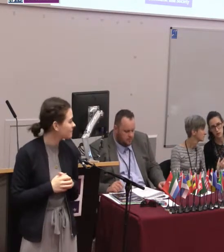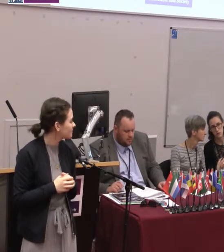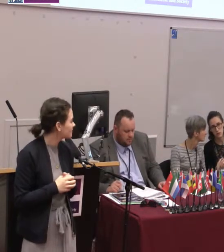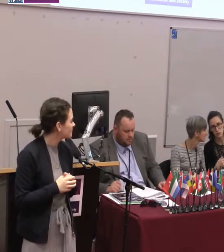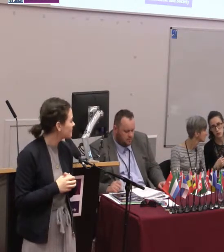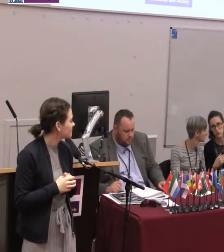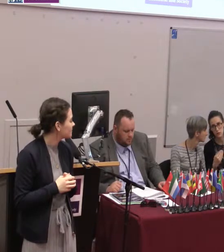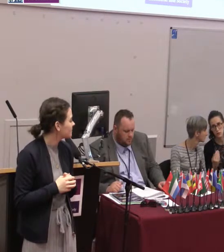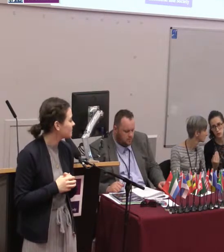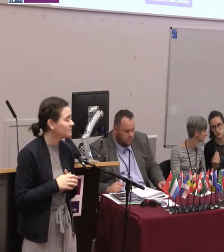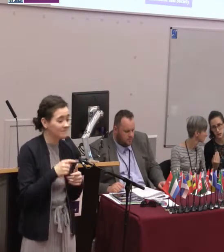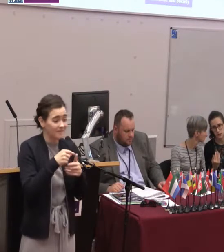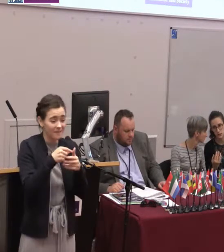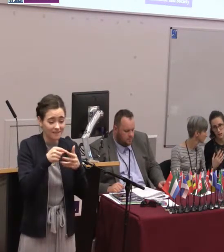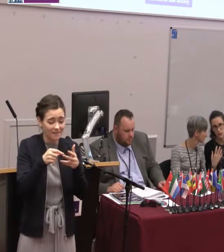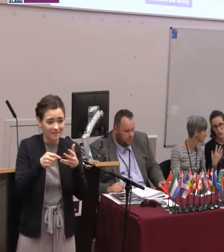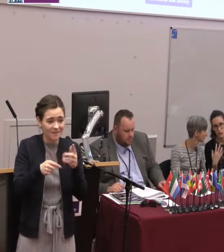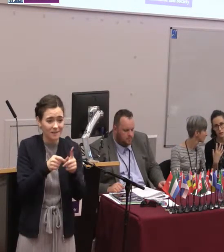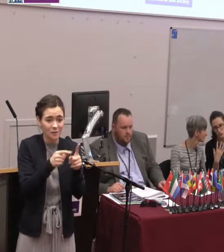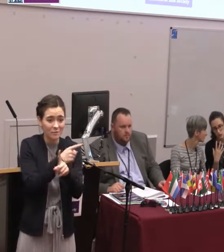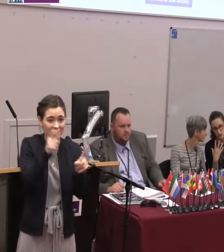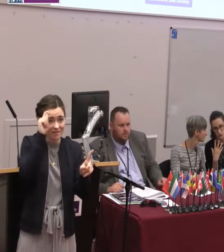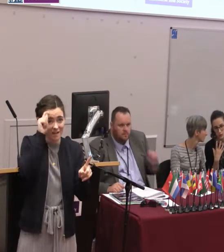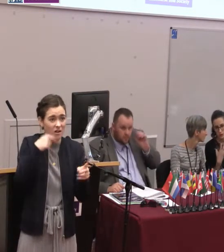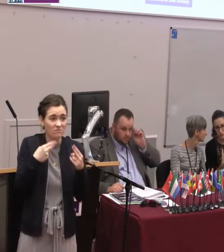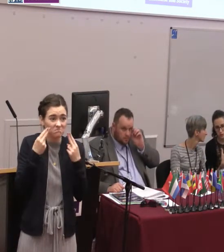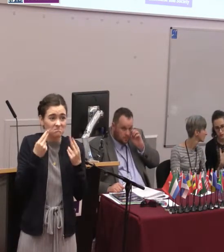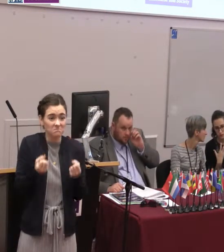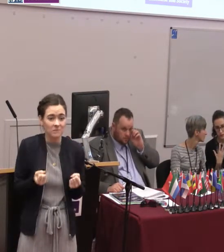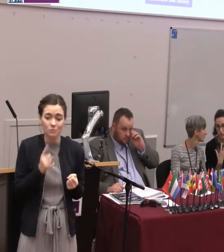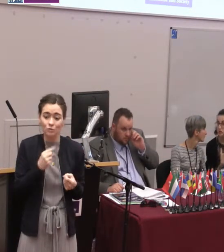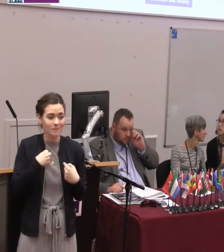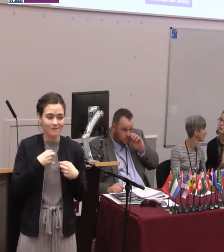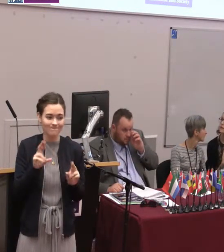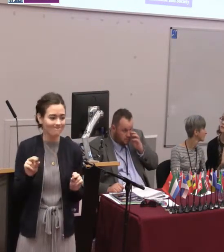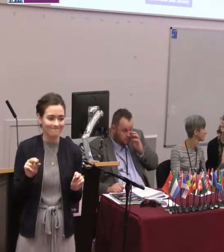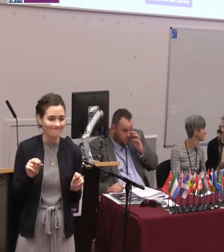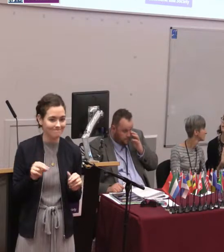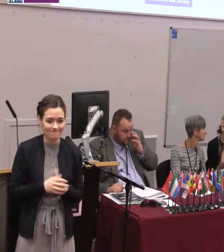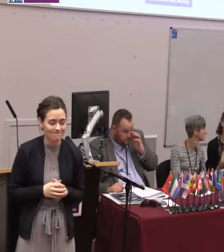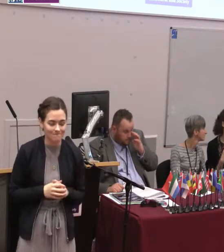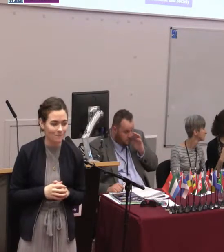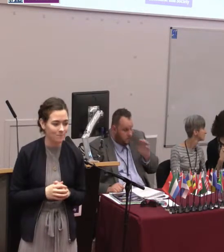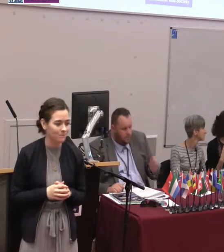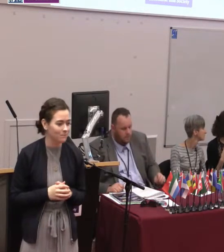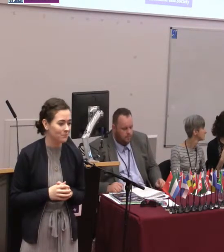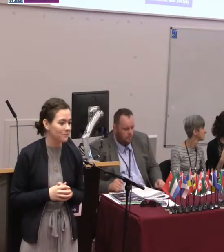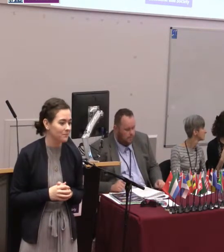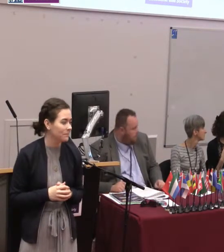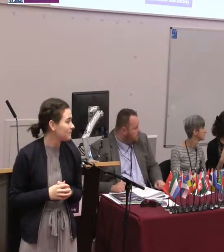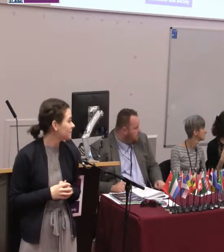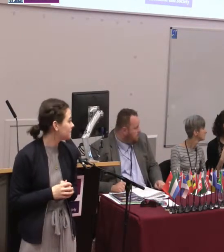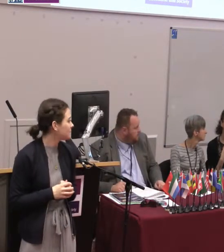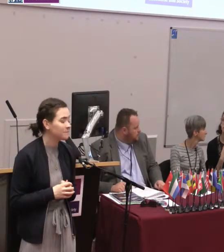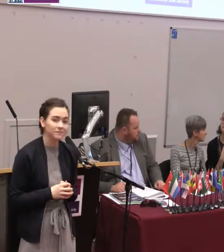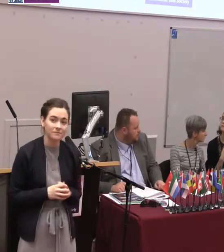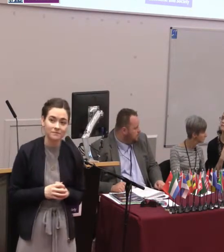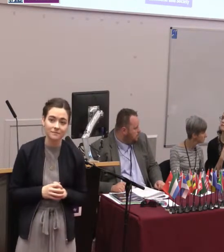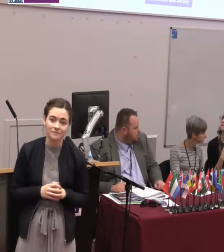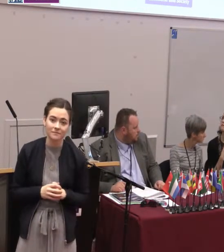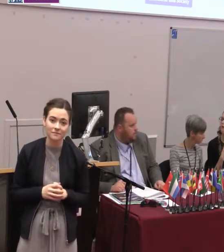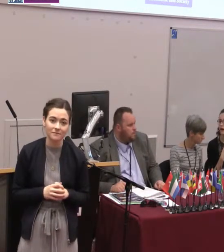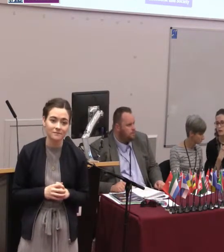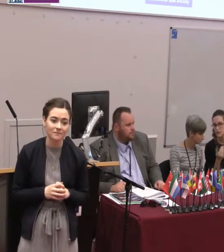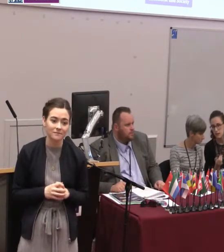These things you might take for granted, but I do not.